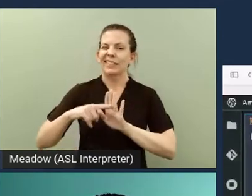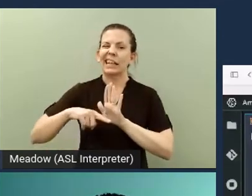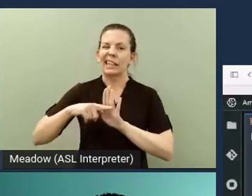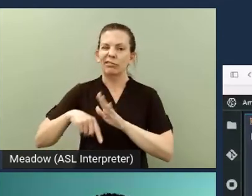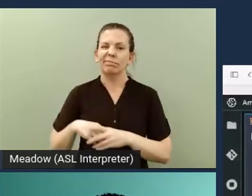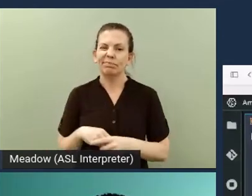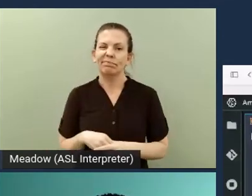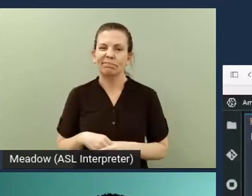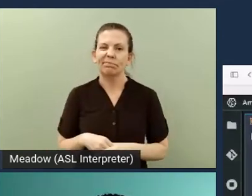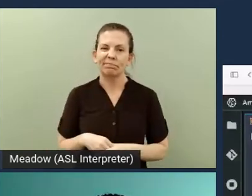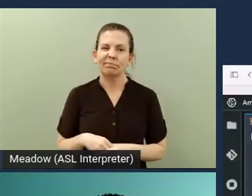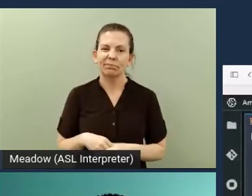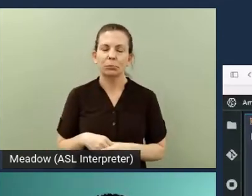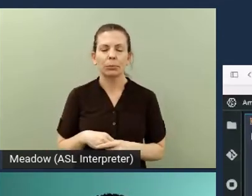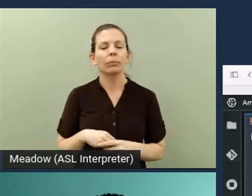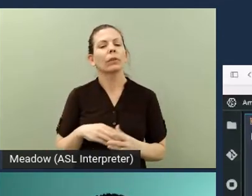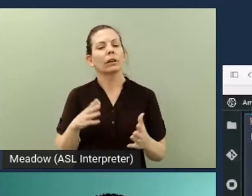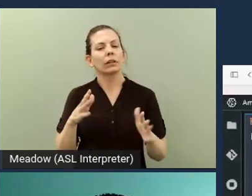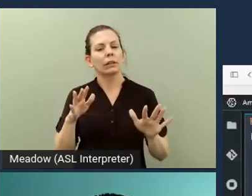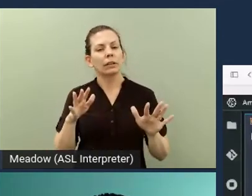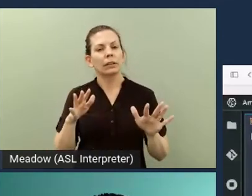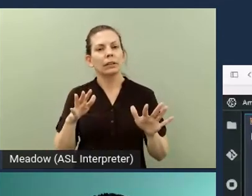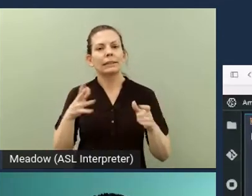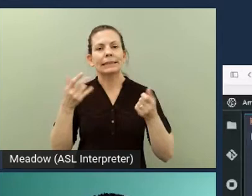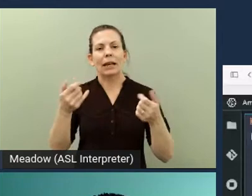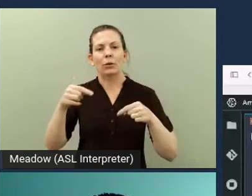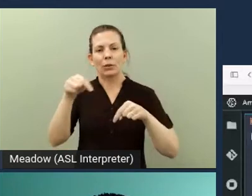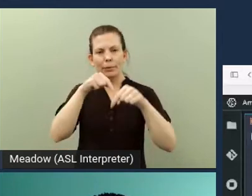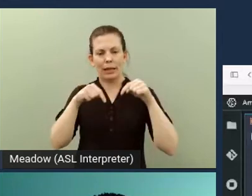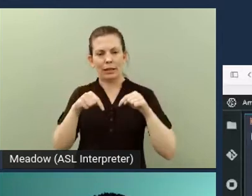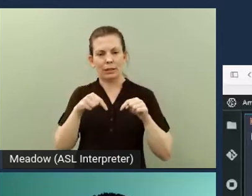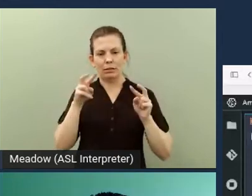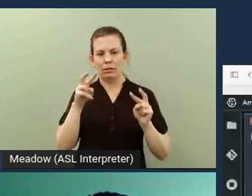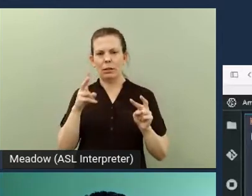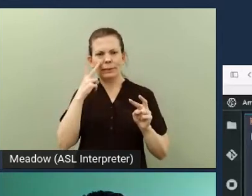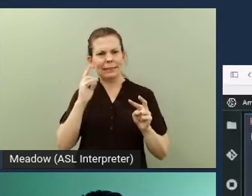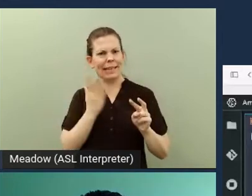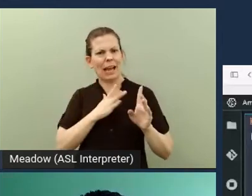So, let's just step back and see what we accomplished over here, right?